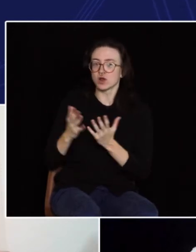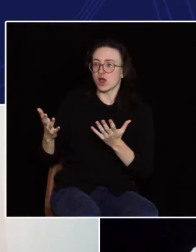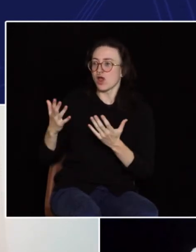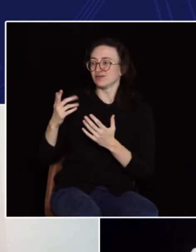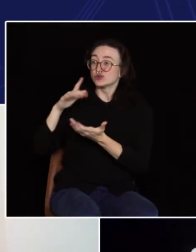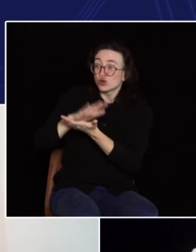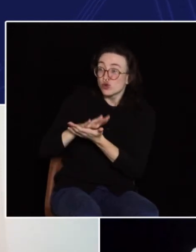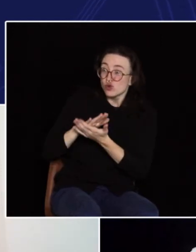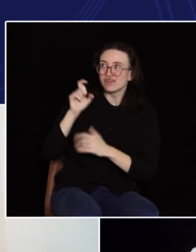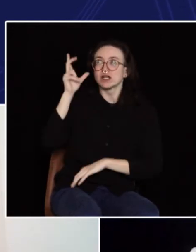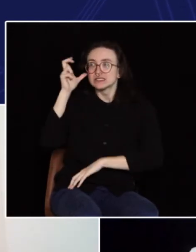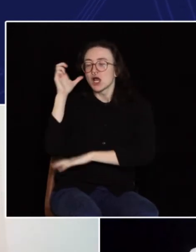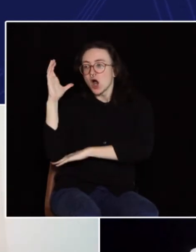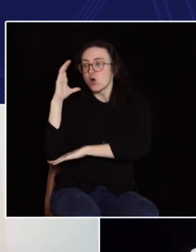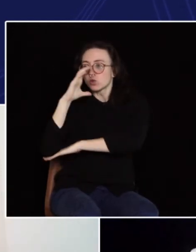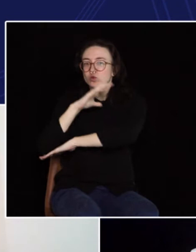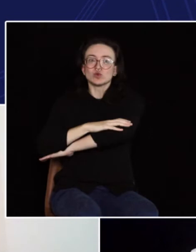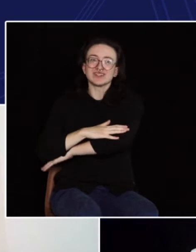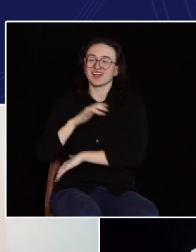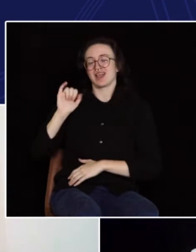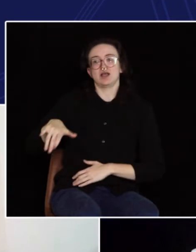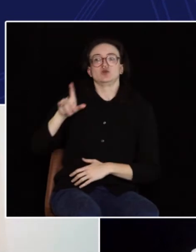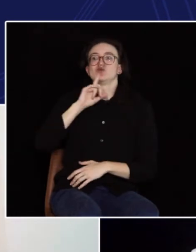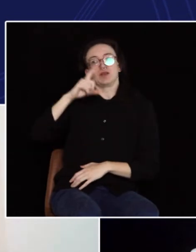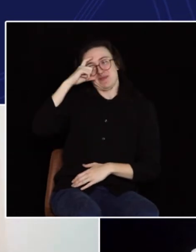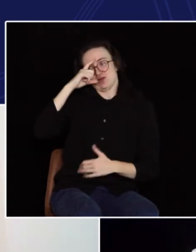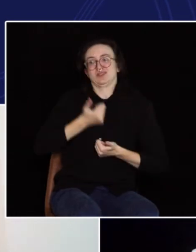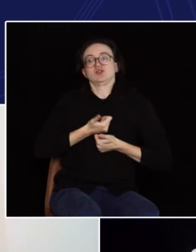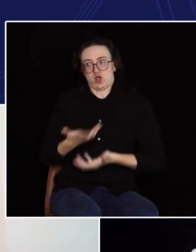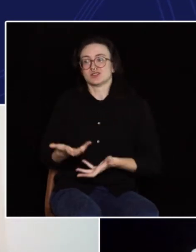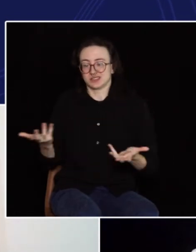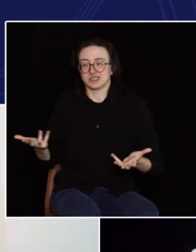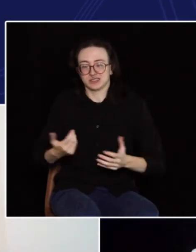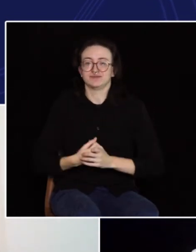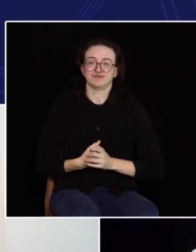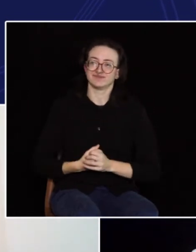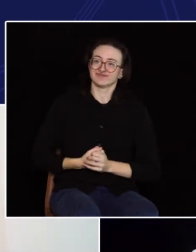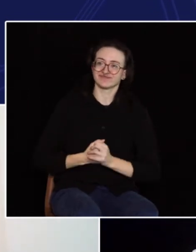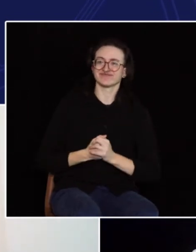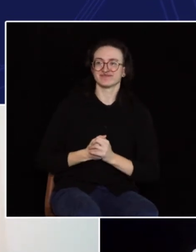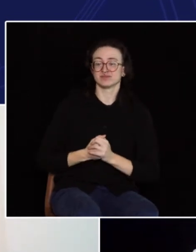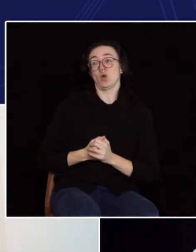being in school and just having to listen all day is a little mentally exhausting after a while,